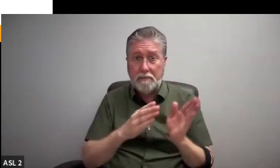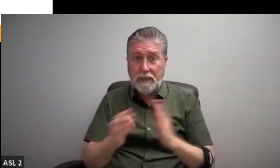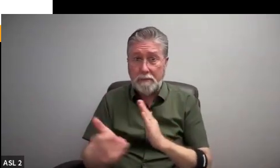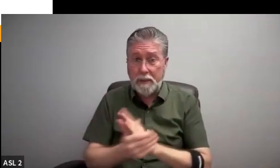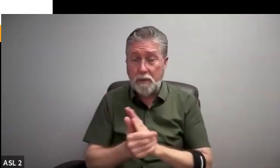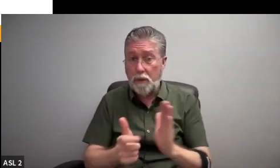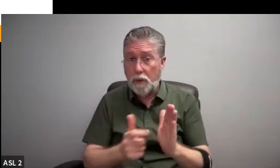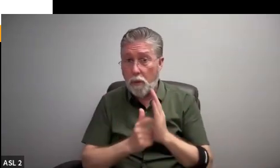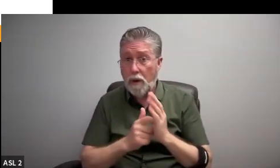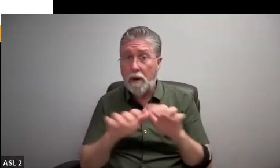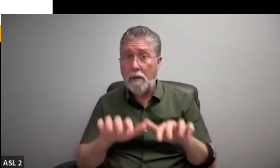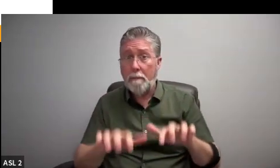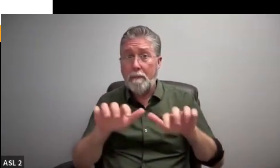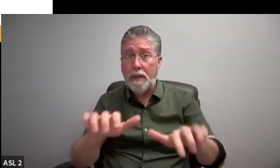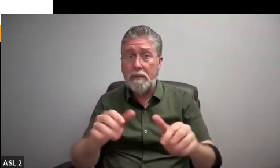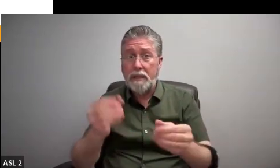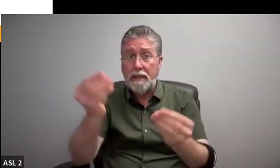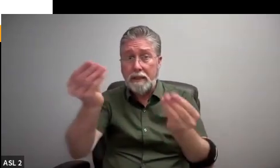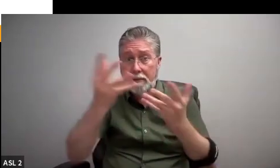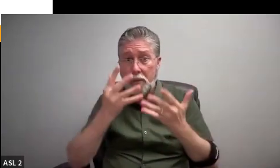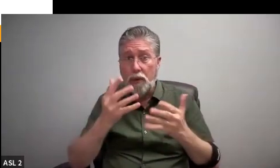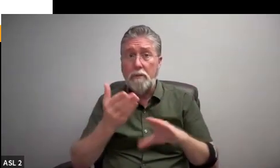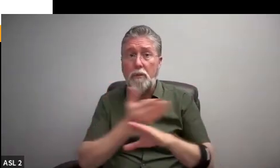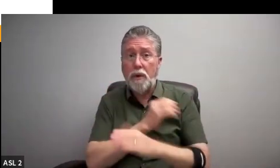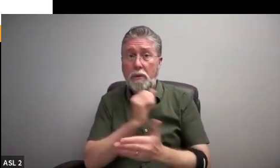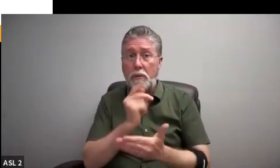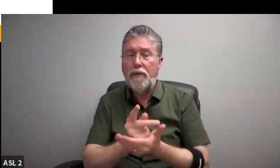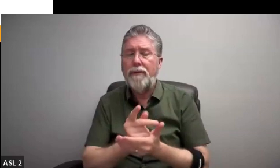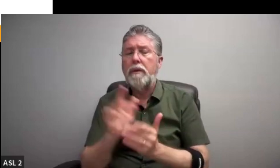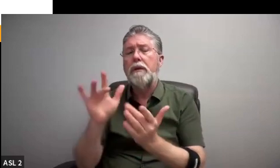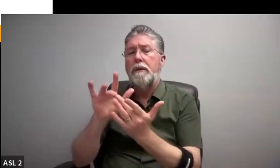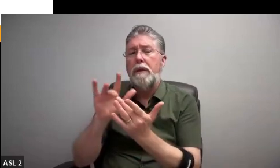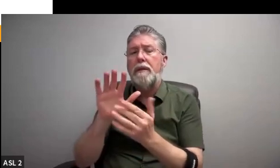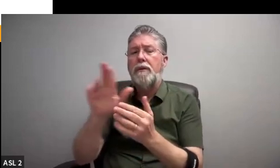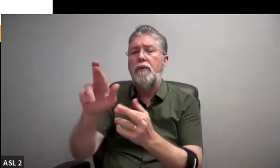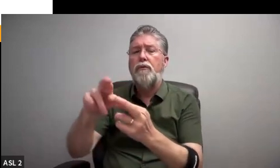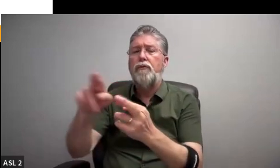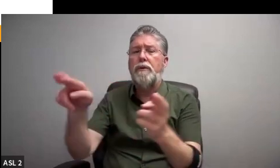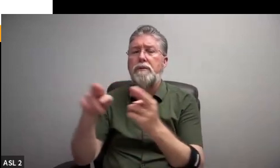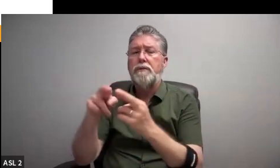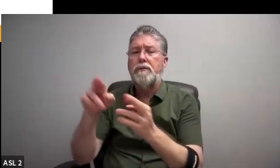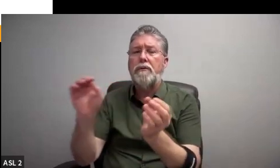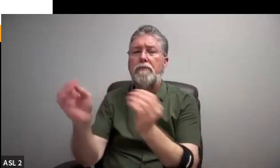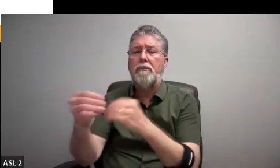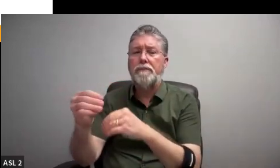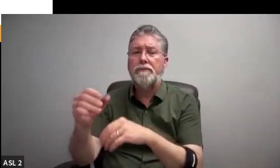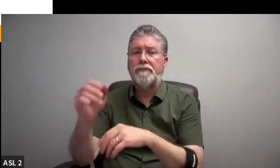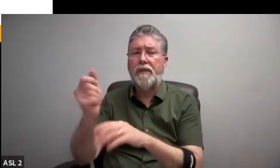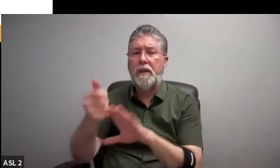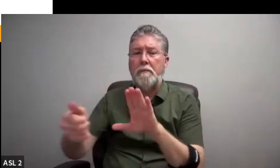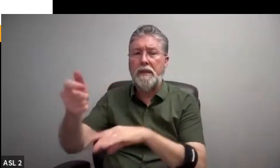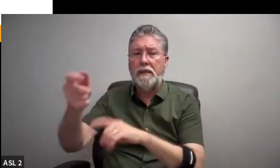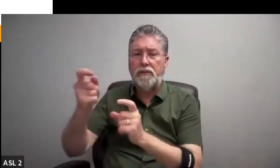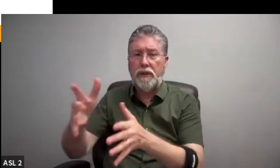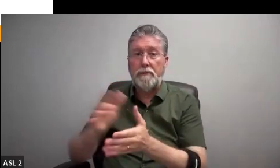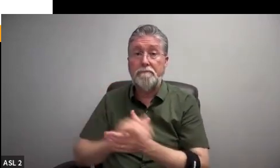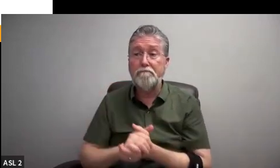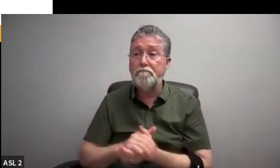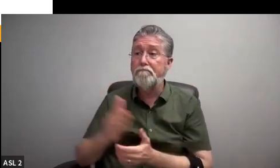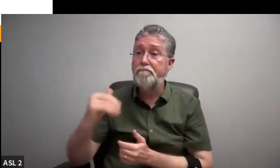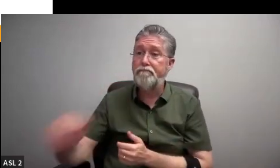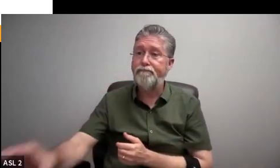and prior approval, please reach out to your Regional Administrator. Next slide.